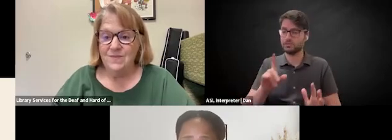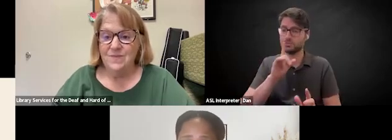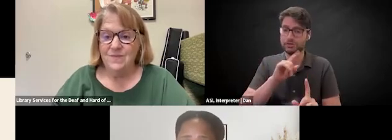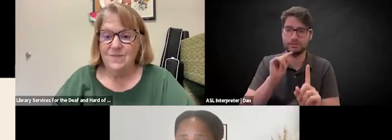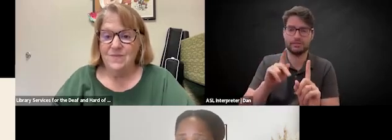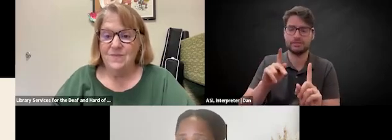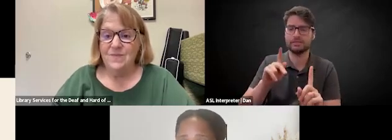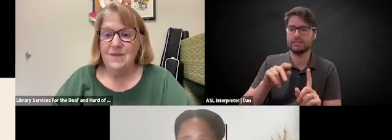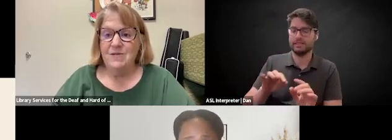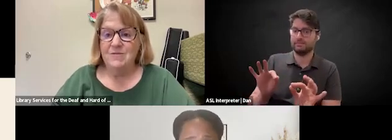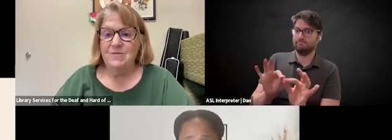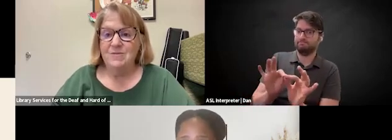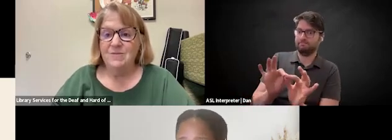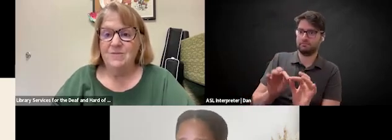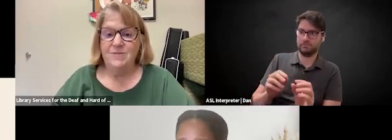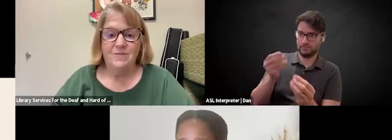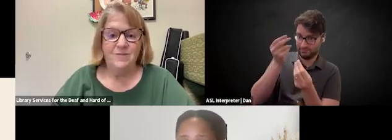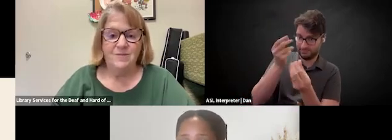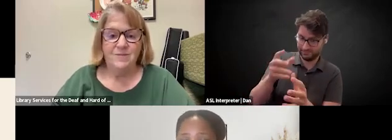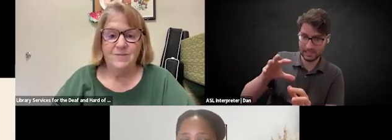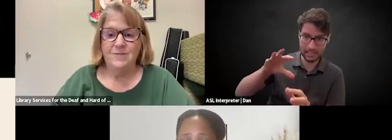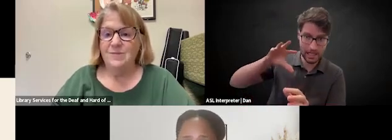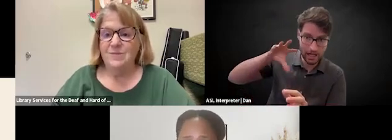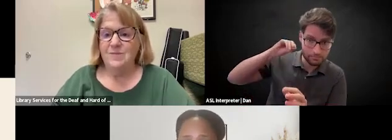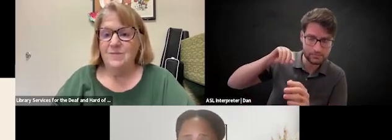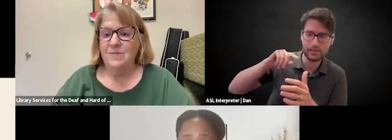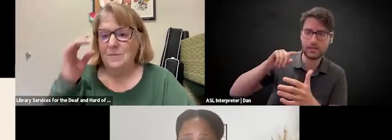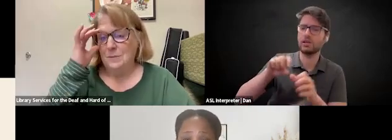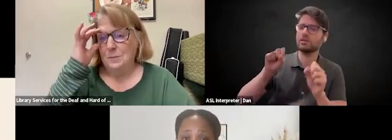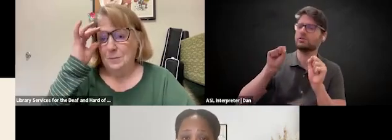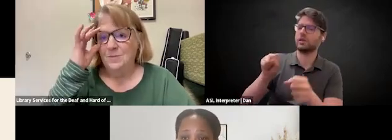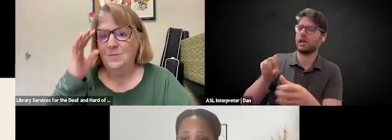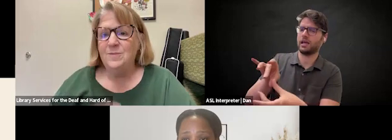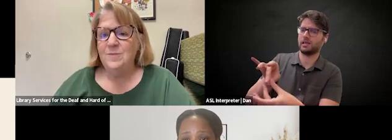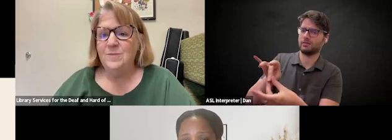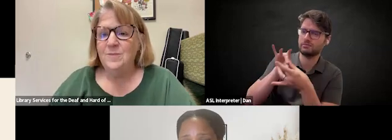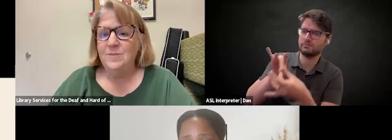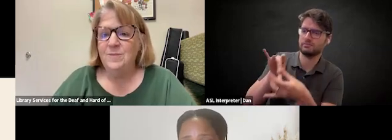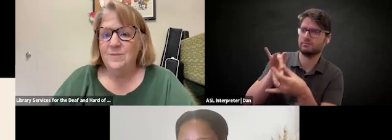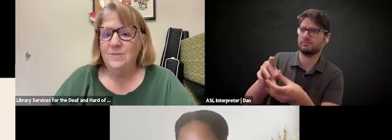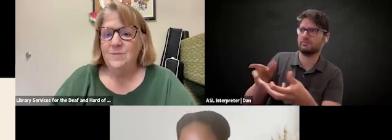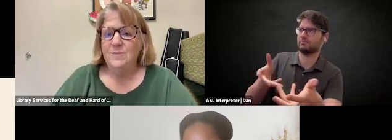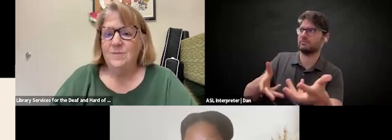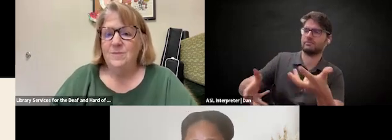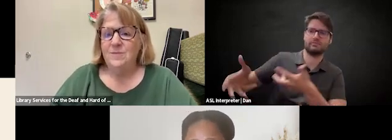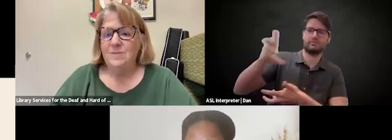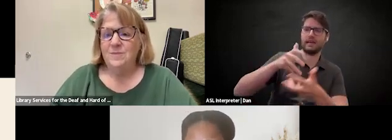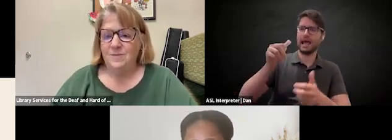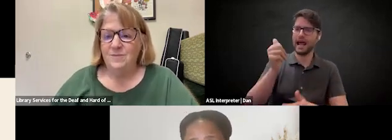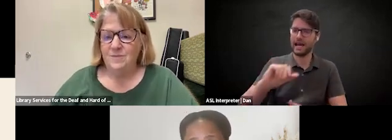remember you can build belonging anywhere, just as long as you approach it from a place of making people feel safe,